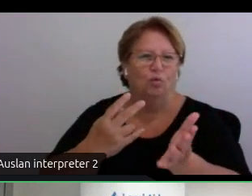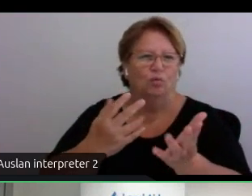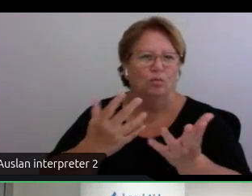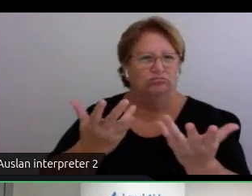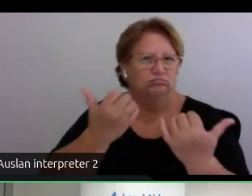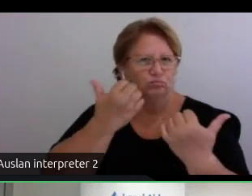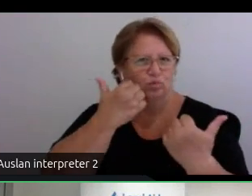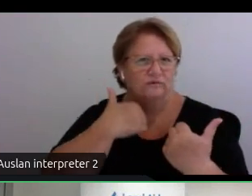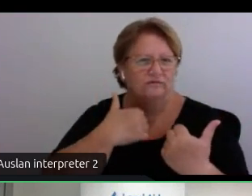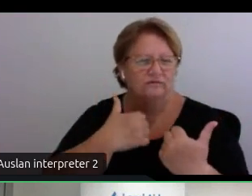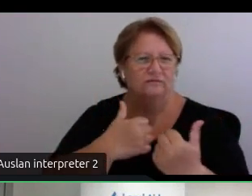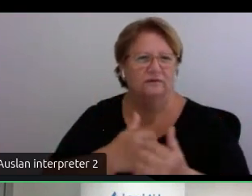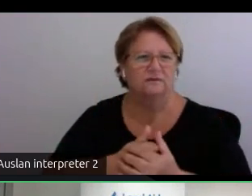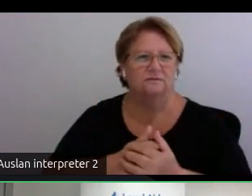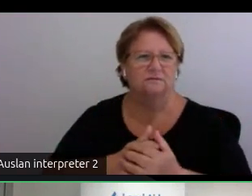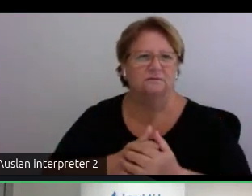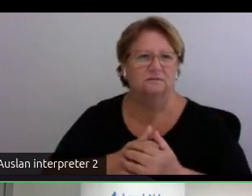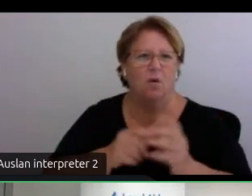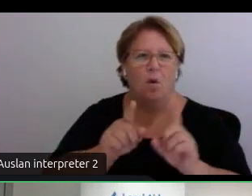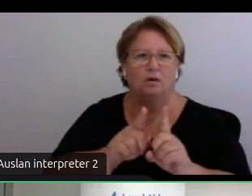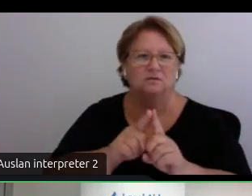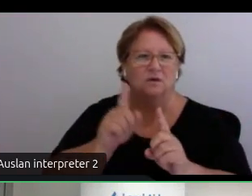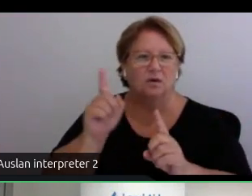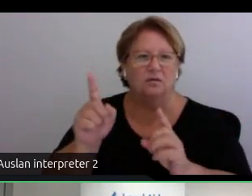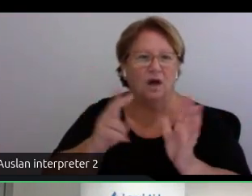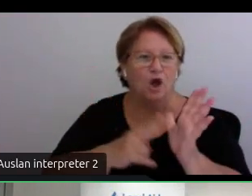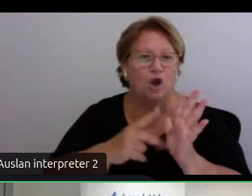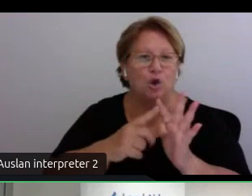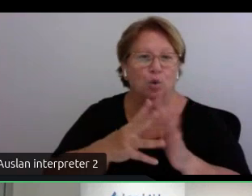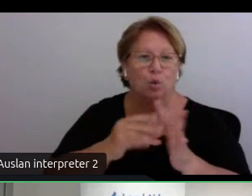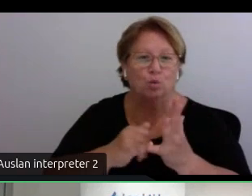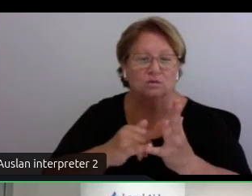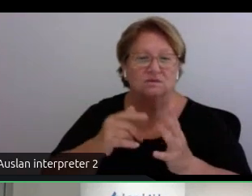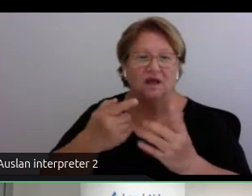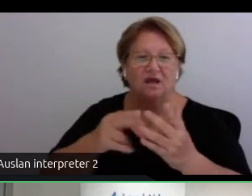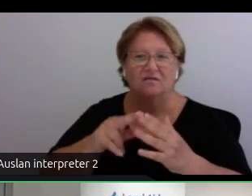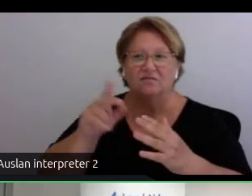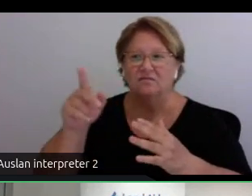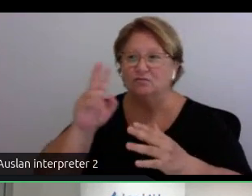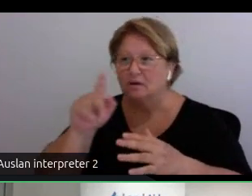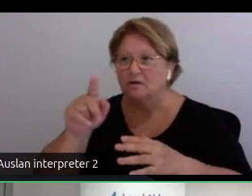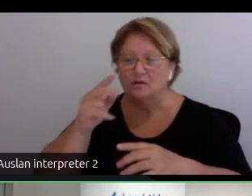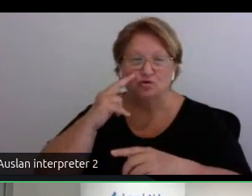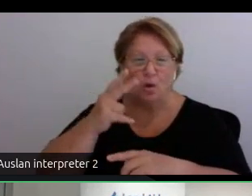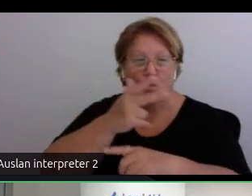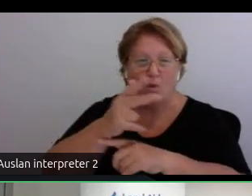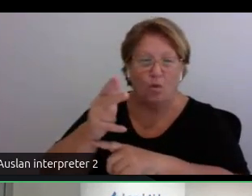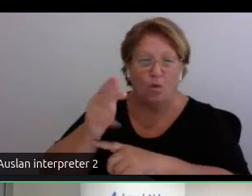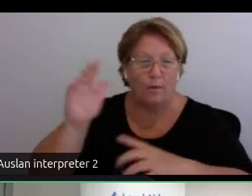If if the all of the news reports that day were footage of the winds whipping through your suburb